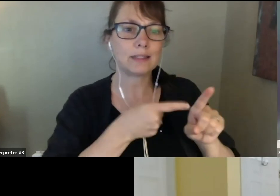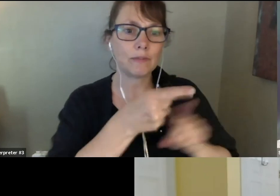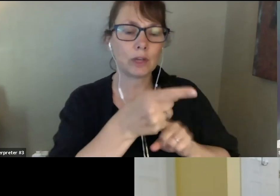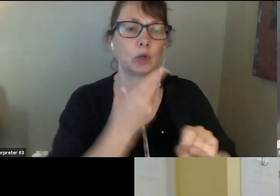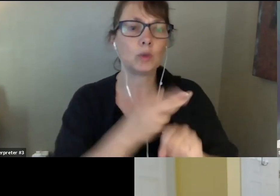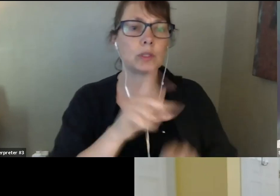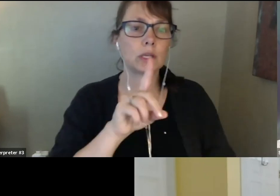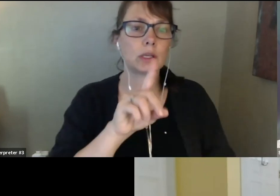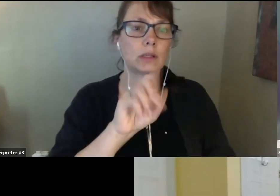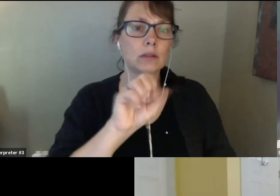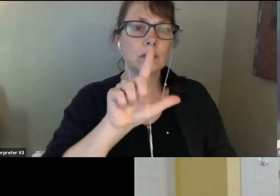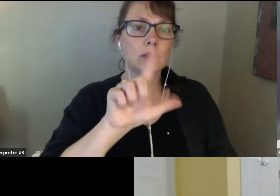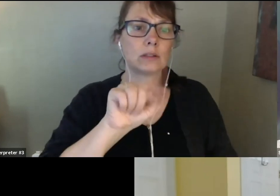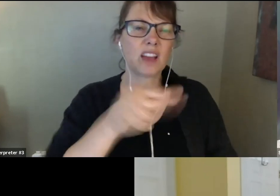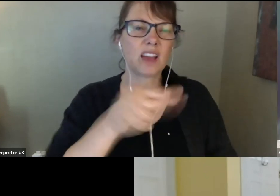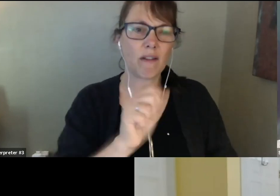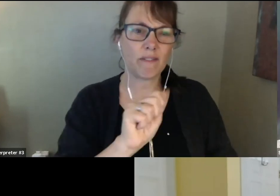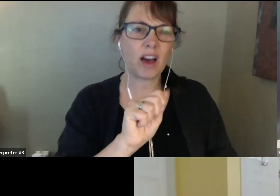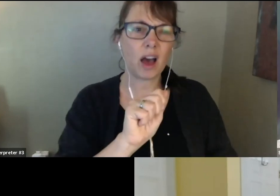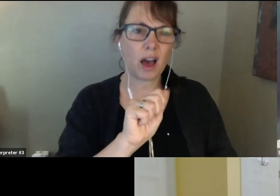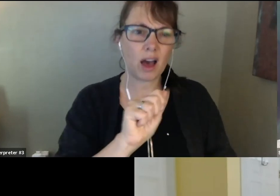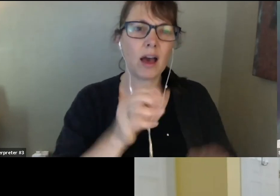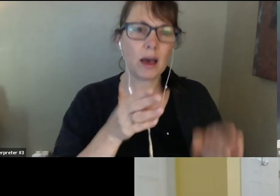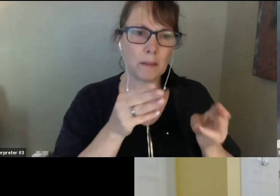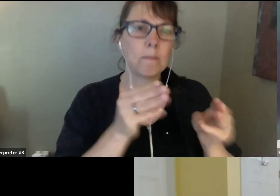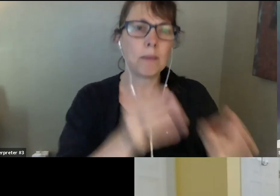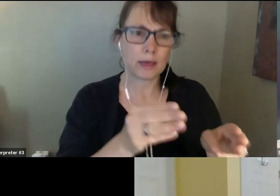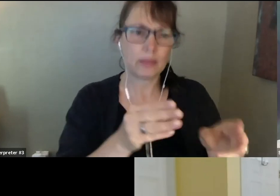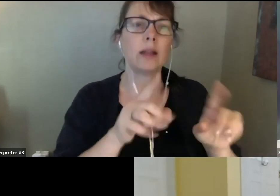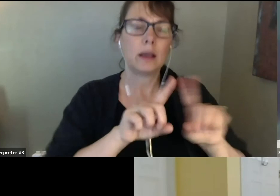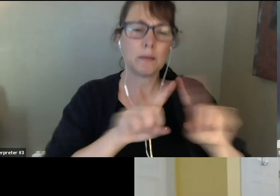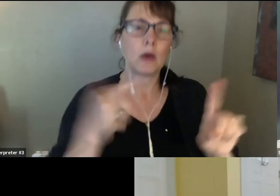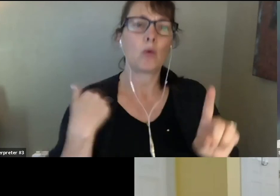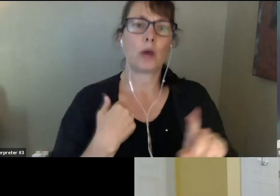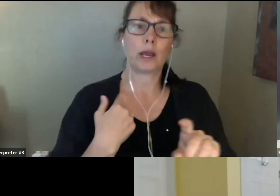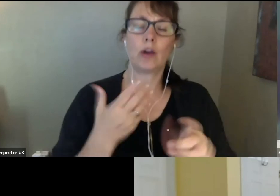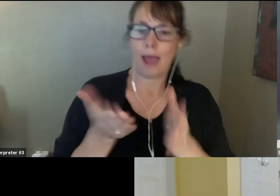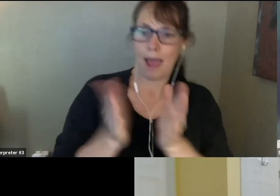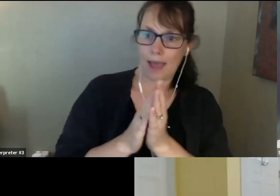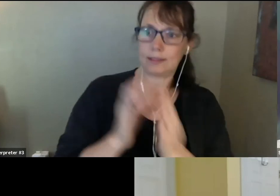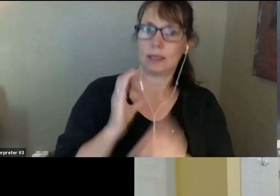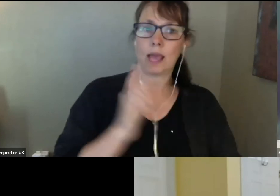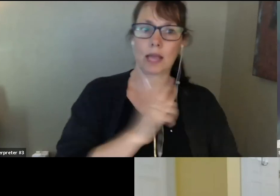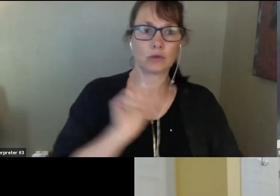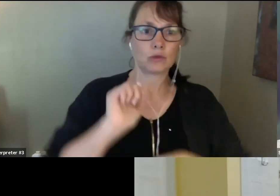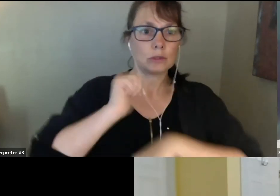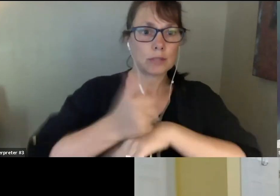So we are asking the panels to set priorities either in the meetings themselves or as we